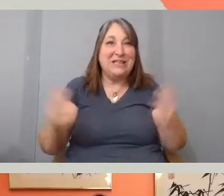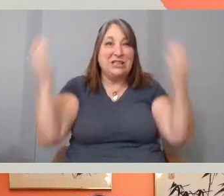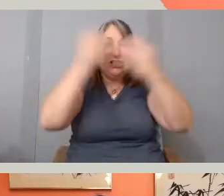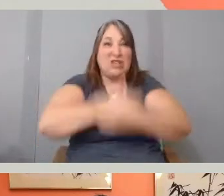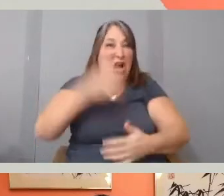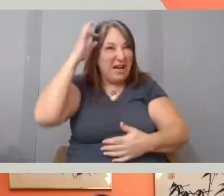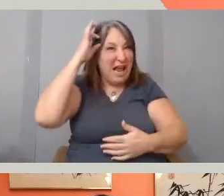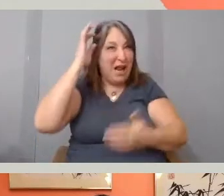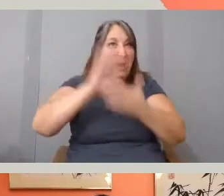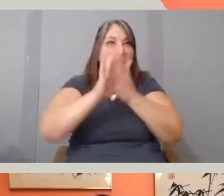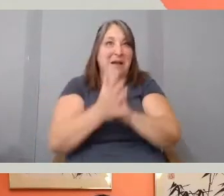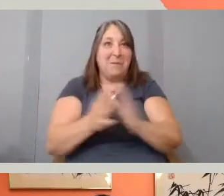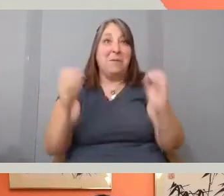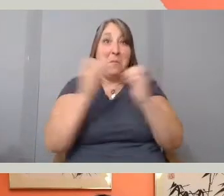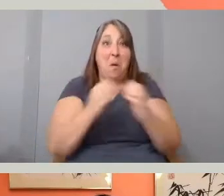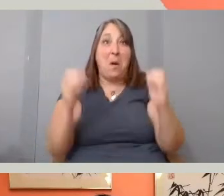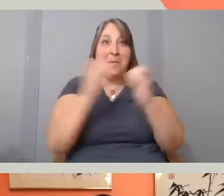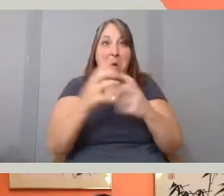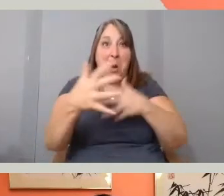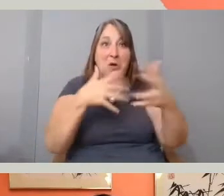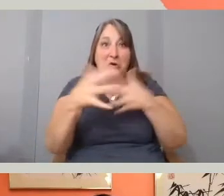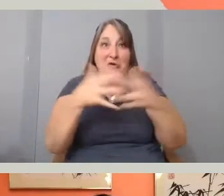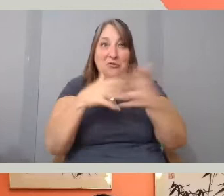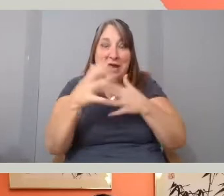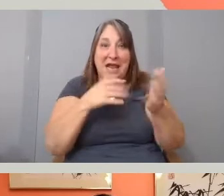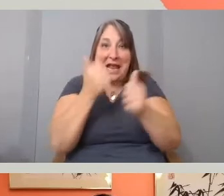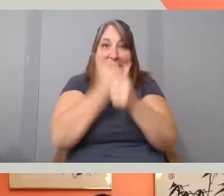as I speak, blue-green glasses,